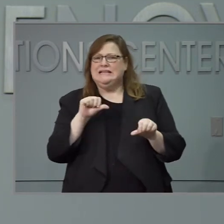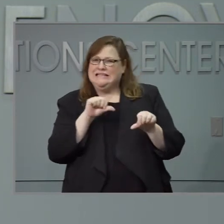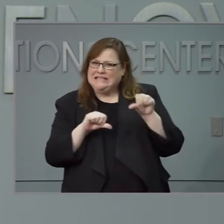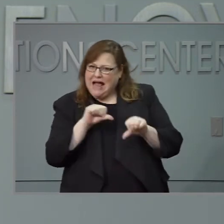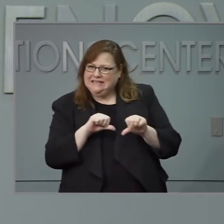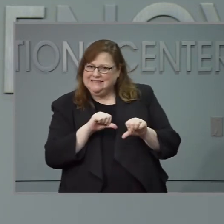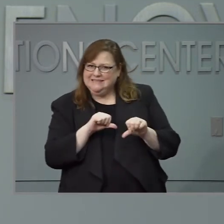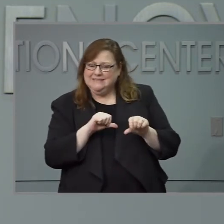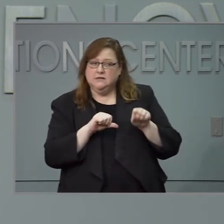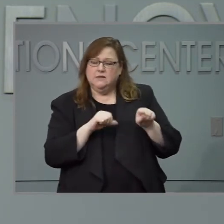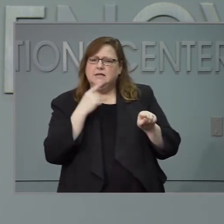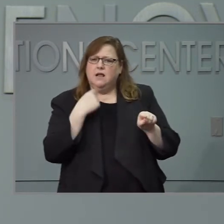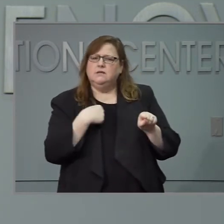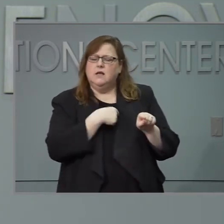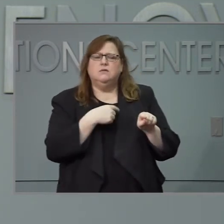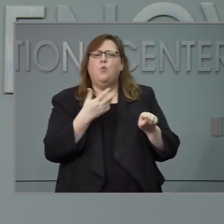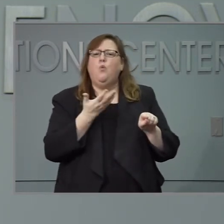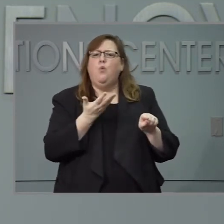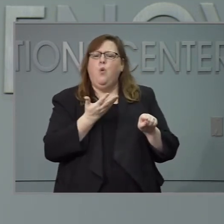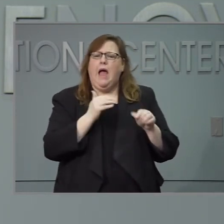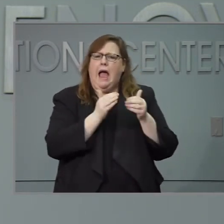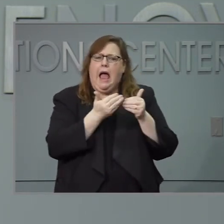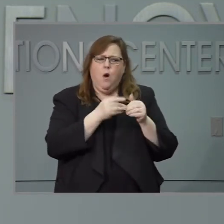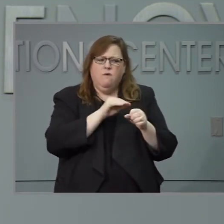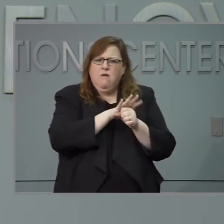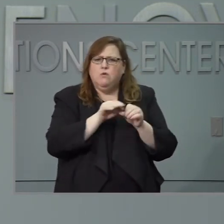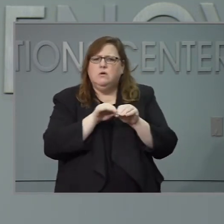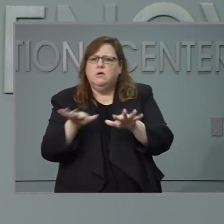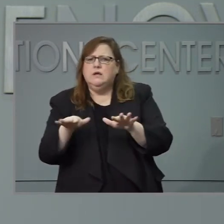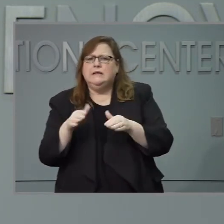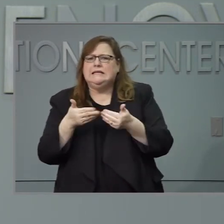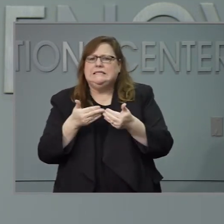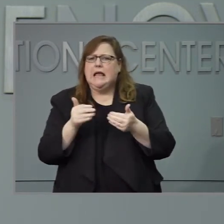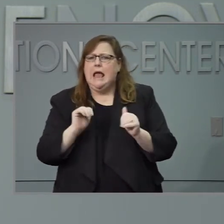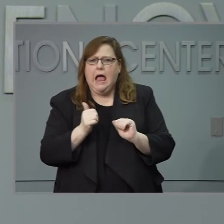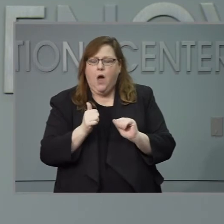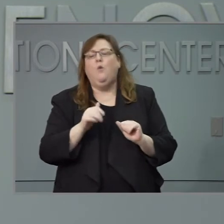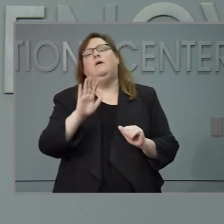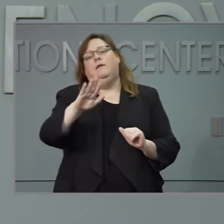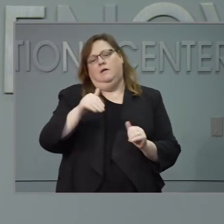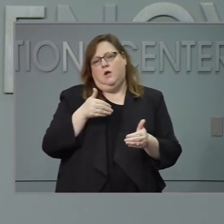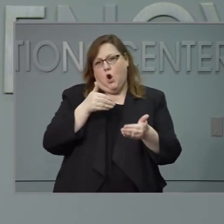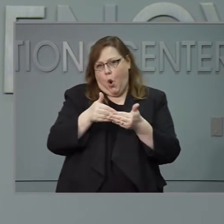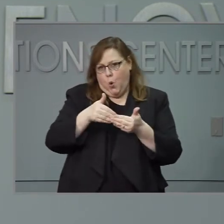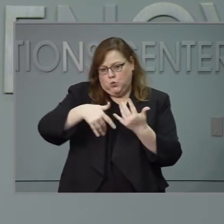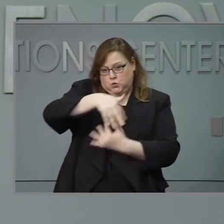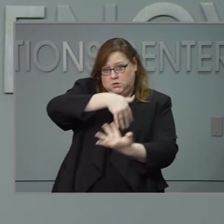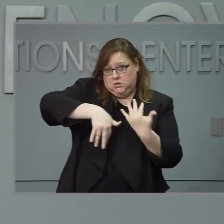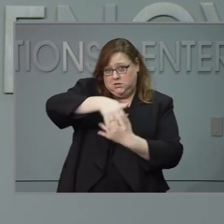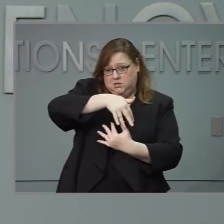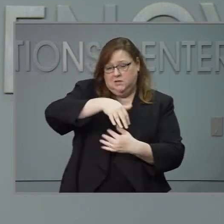NORTE, SI NO QUIERE HABLAR DEL ACCESO A LA BANDA ANCHA, FUE EL